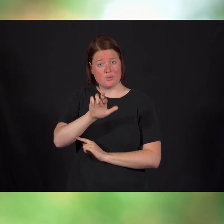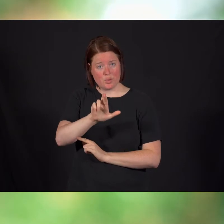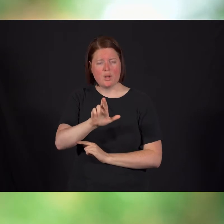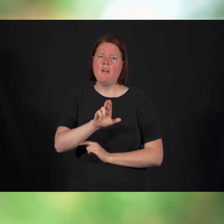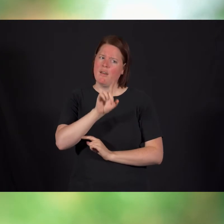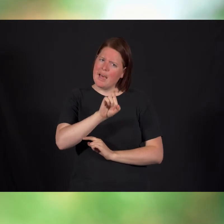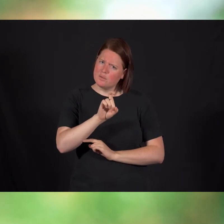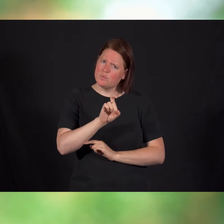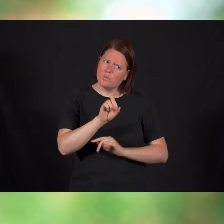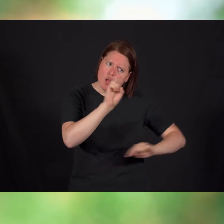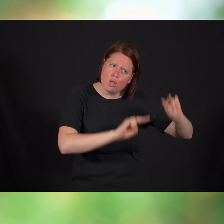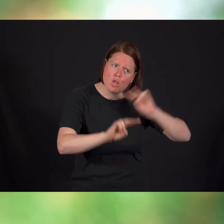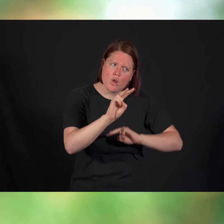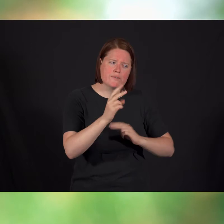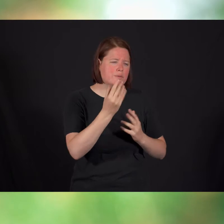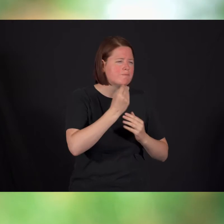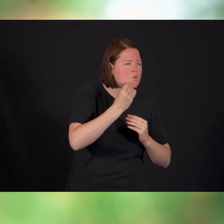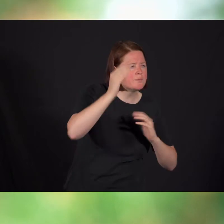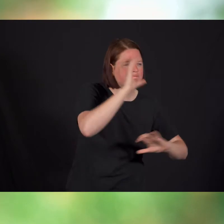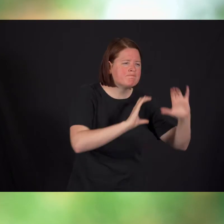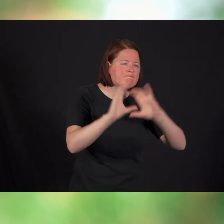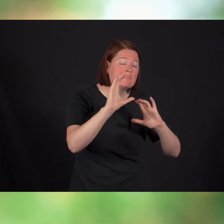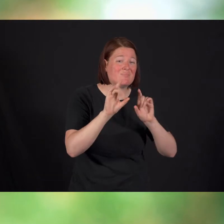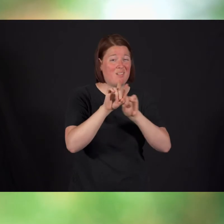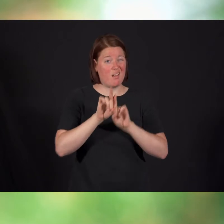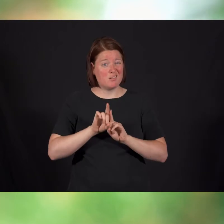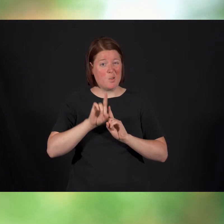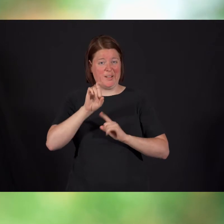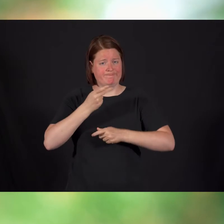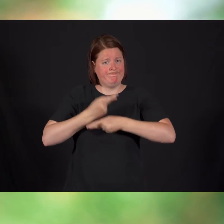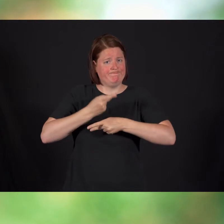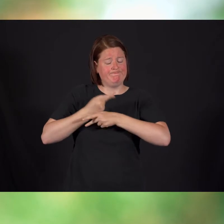he needs to keep his eye out for other predators as well. Small owls like screech owls